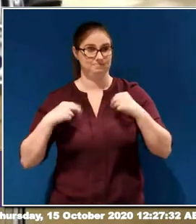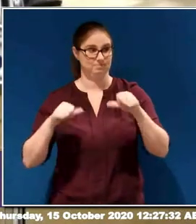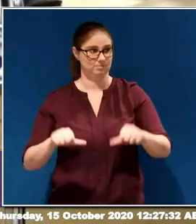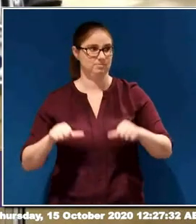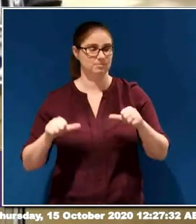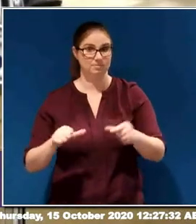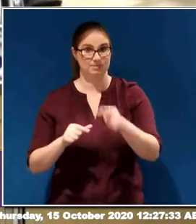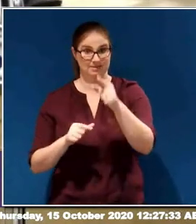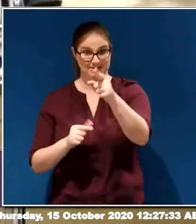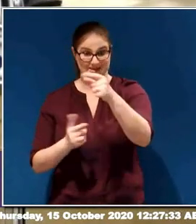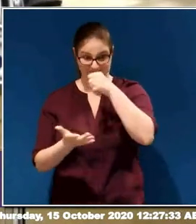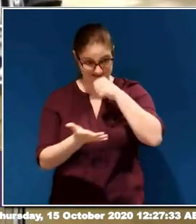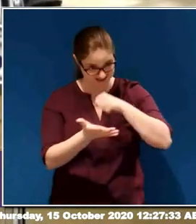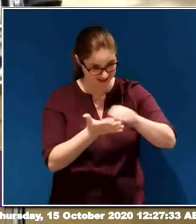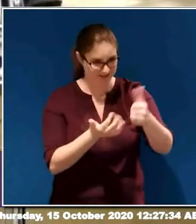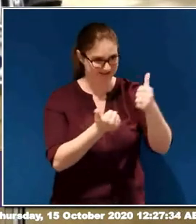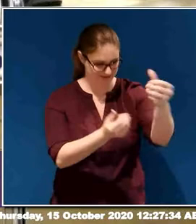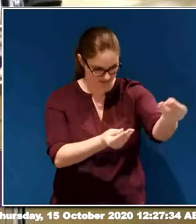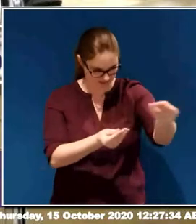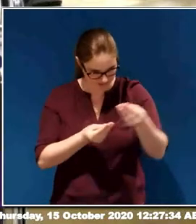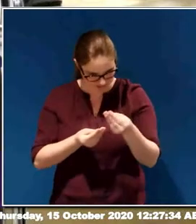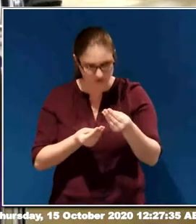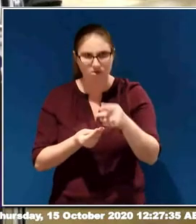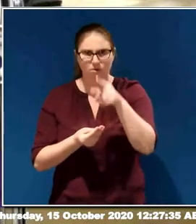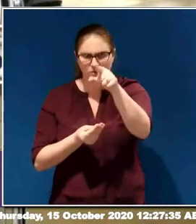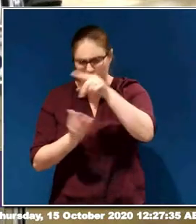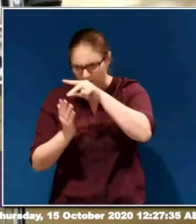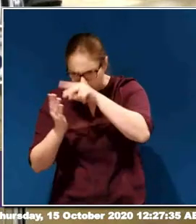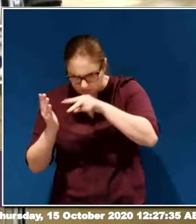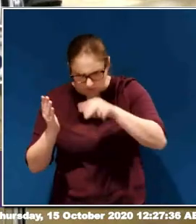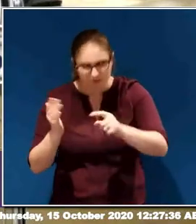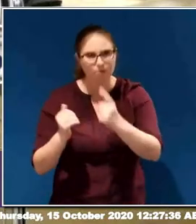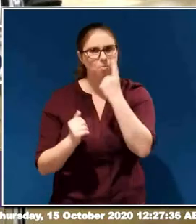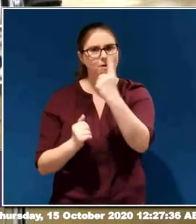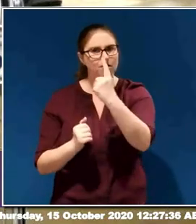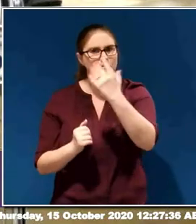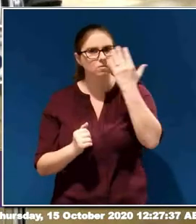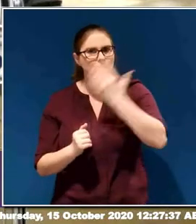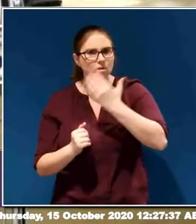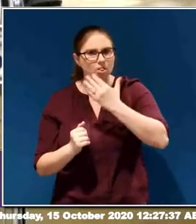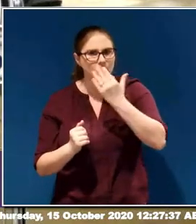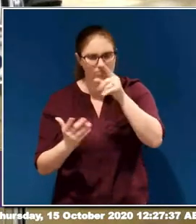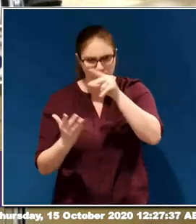occurs to you or it appears to you that the information there is incomplete, to